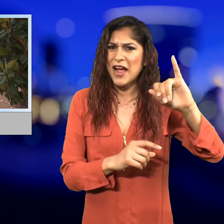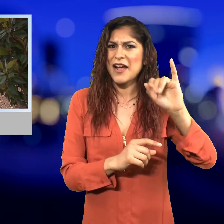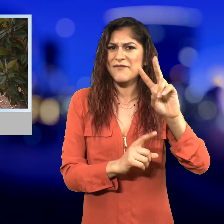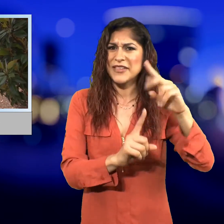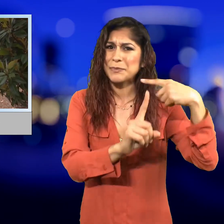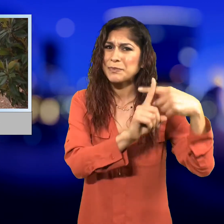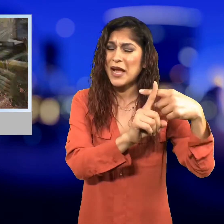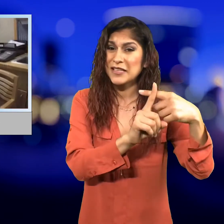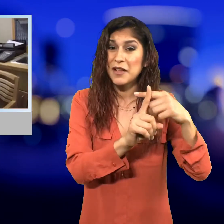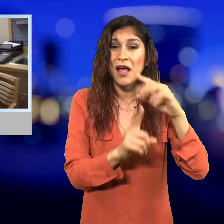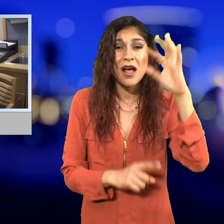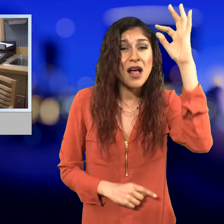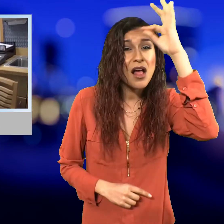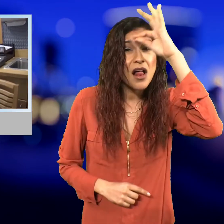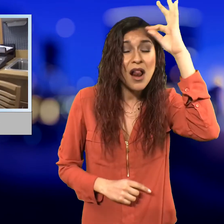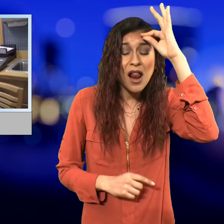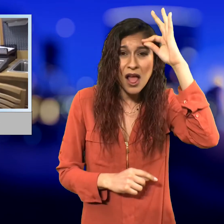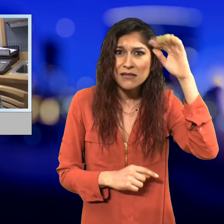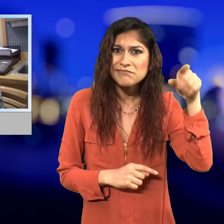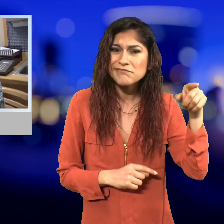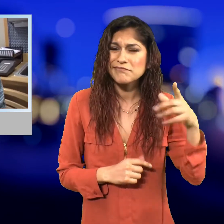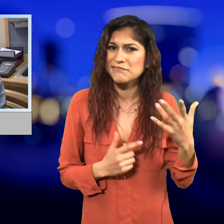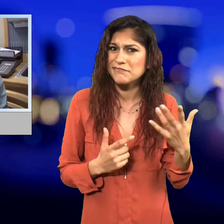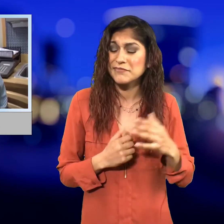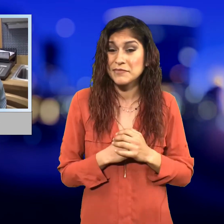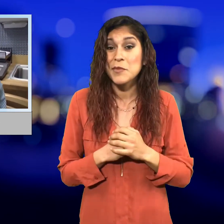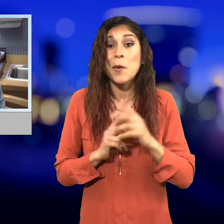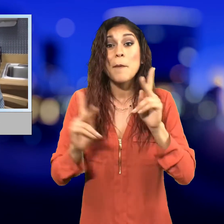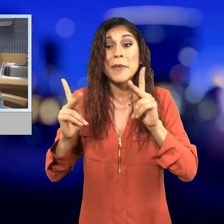are HIV-positive are not aware of their HIV status.